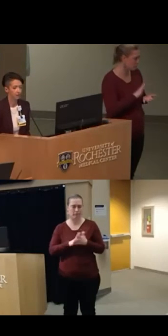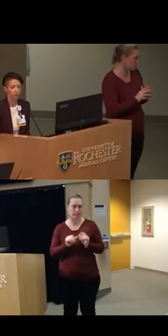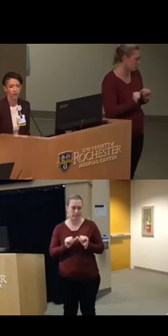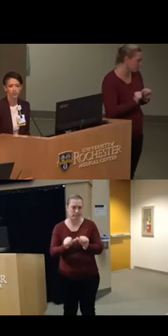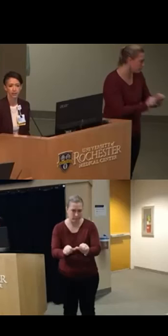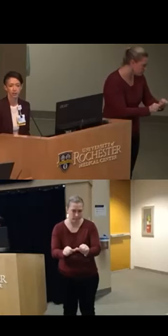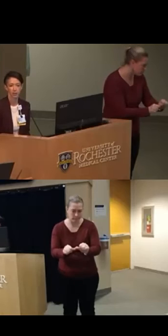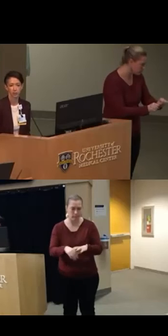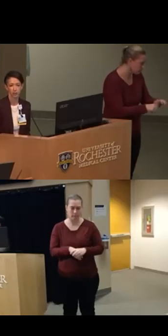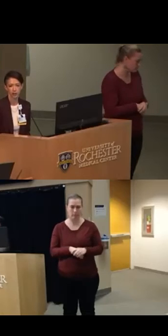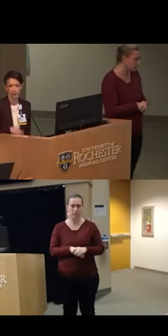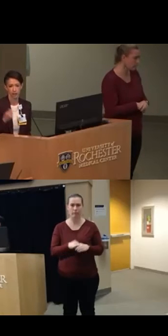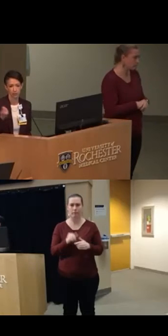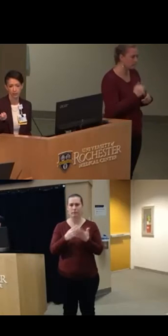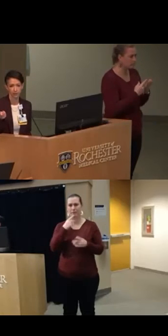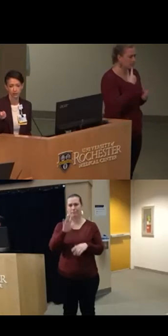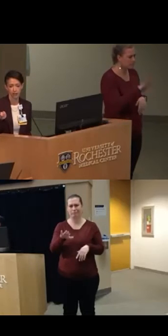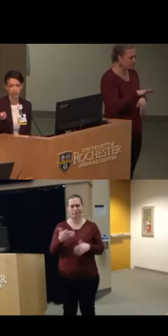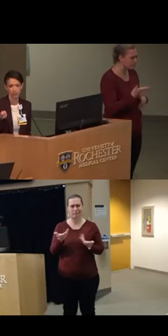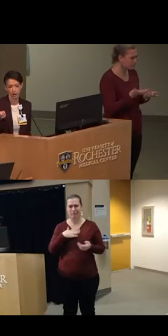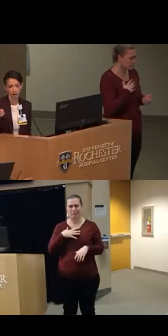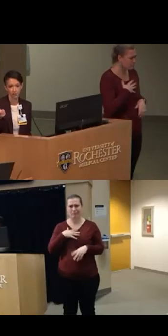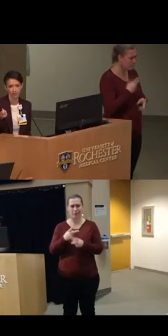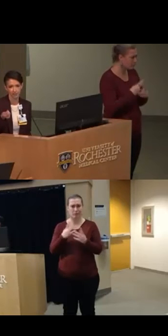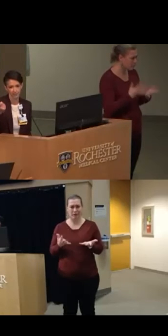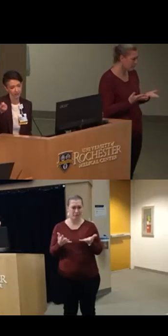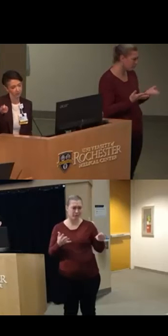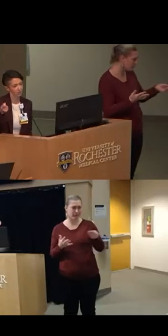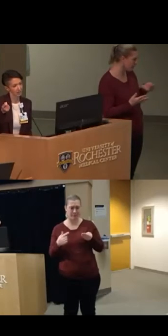they'll come in and say you know my supervisor gave me this EAP card and sometimes they bring